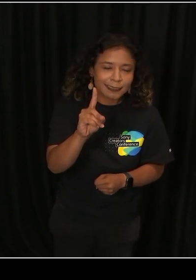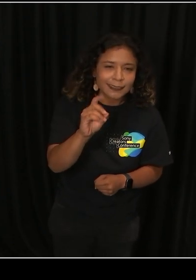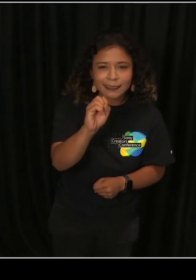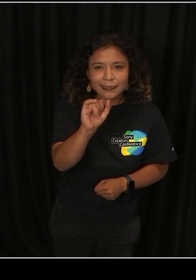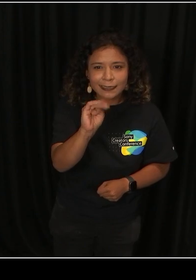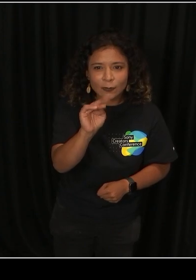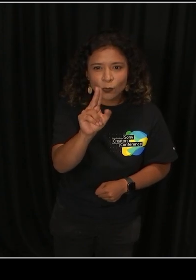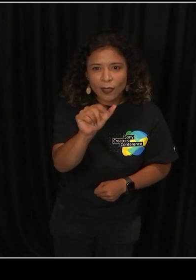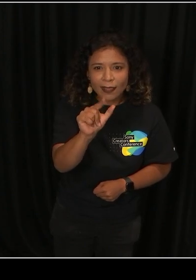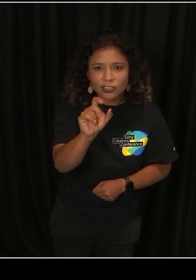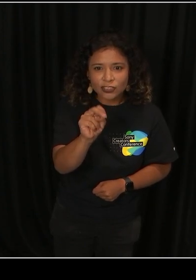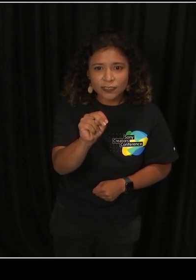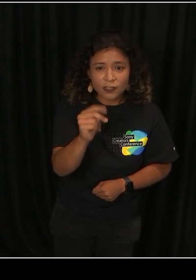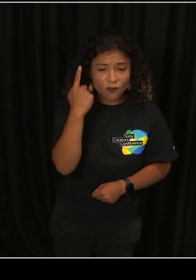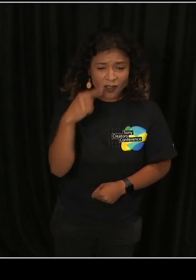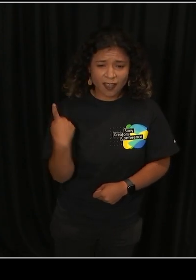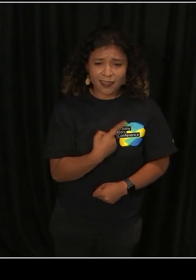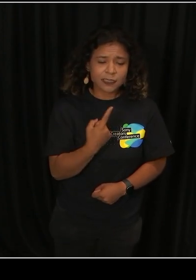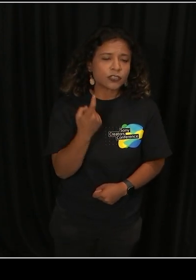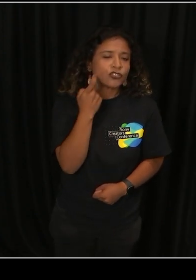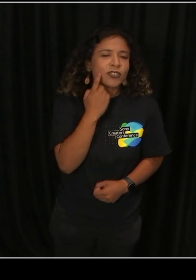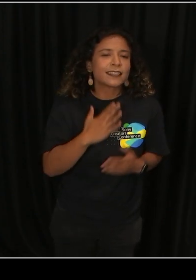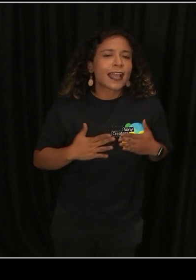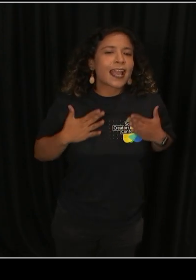And with us, it is more for entertainment purposes than for officiating.